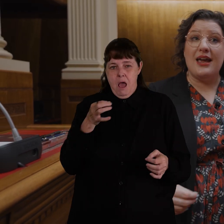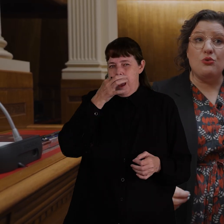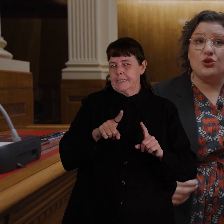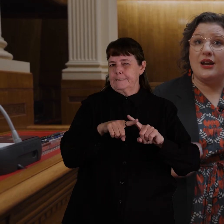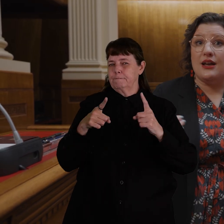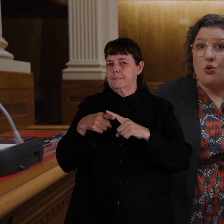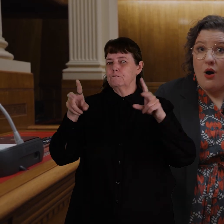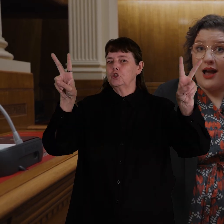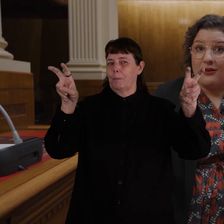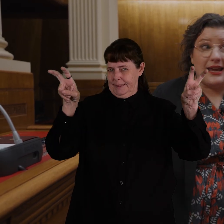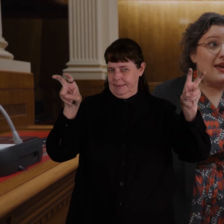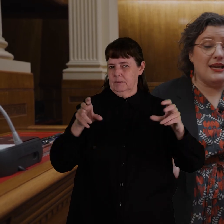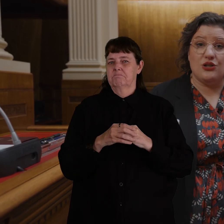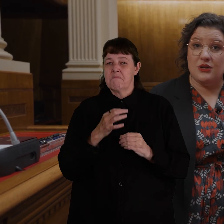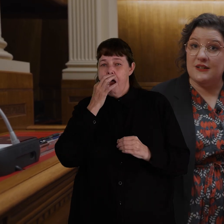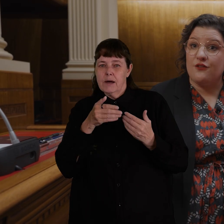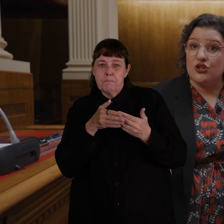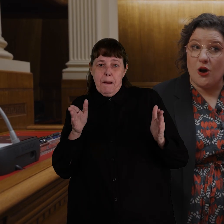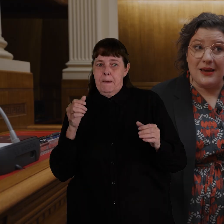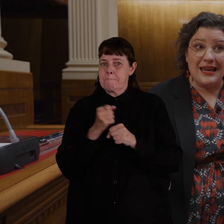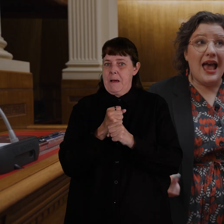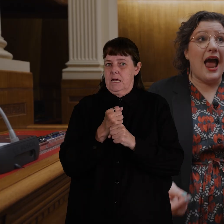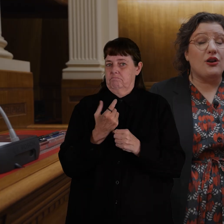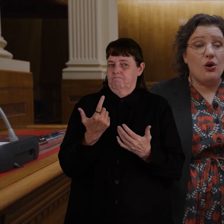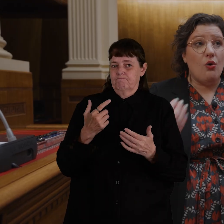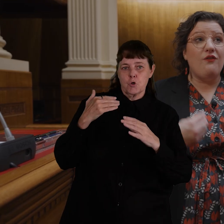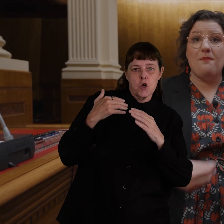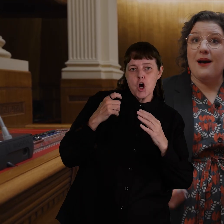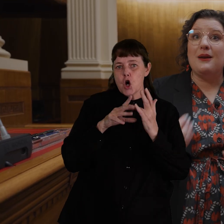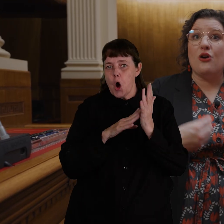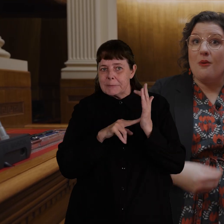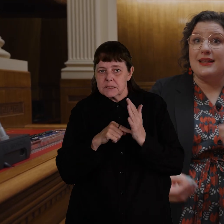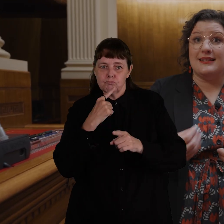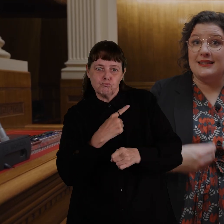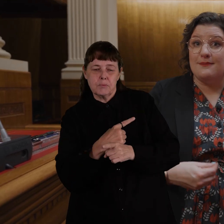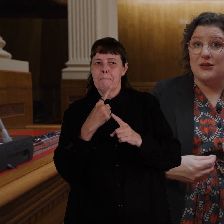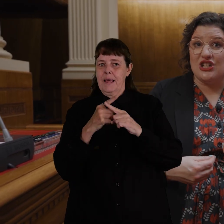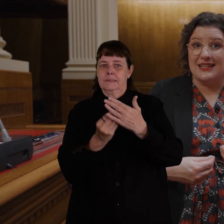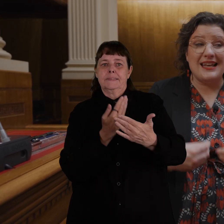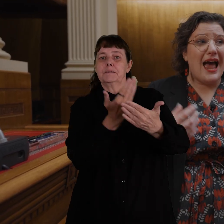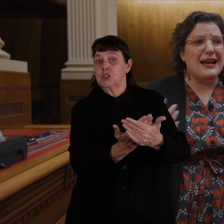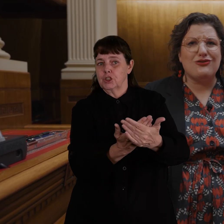but they will do an inquiry into a different topic and call for public comments and submissions.